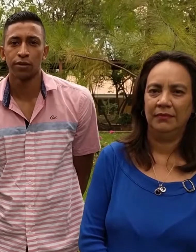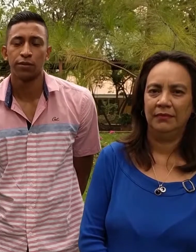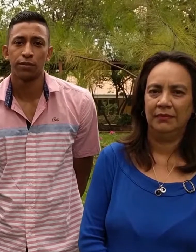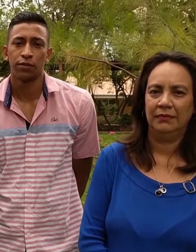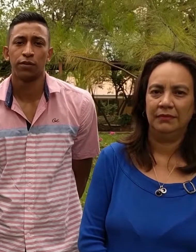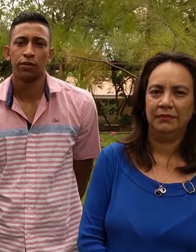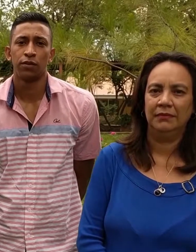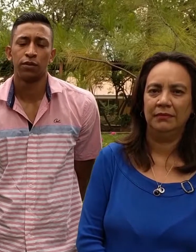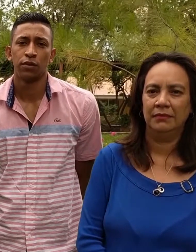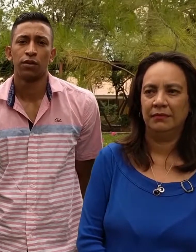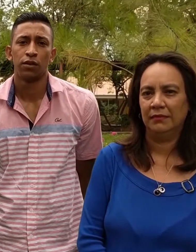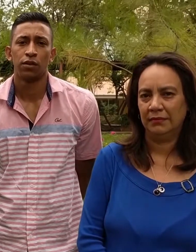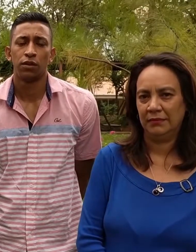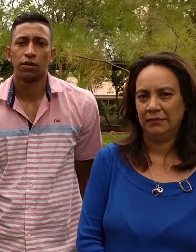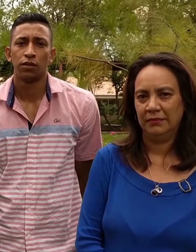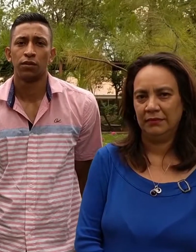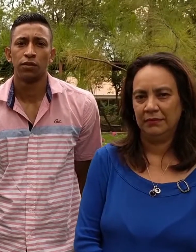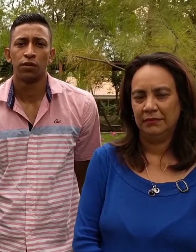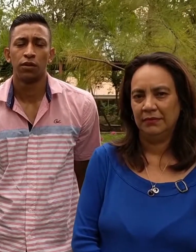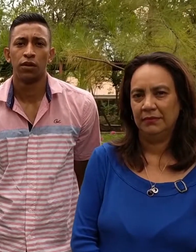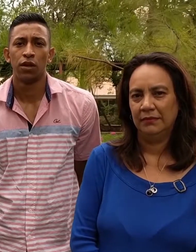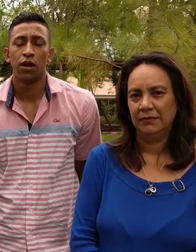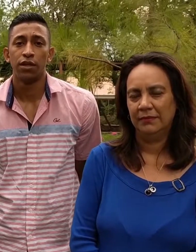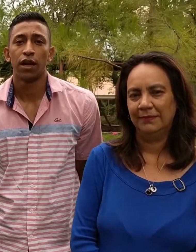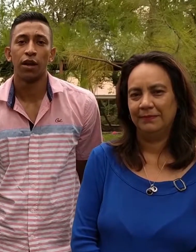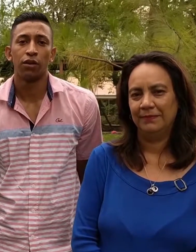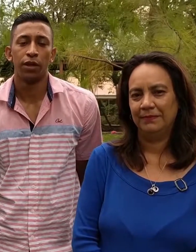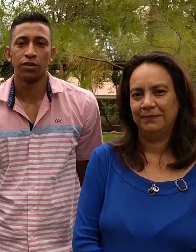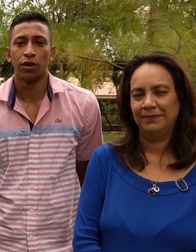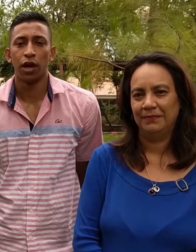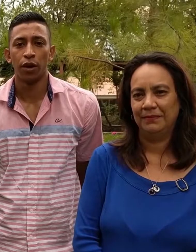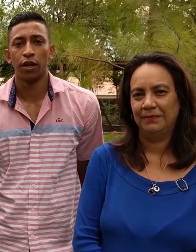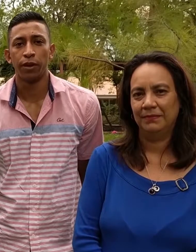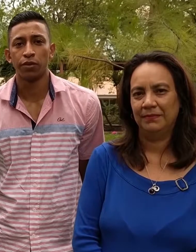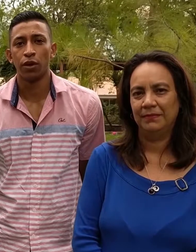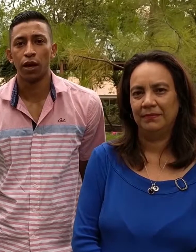It's very important for us to solve this problem for our country. [speaking spanish]